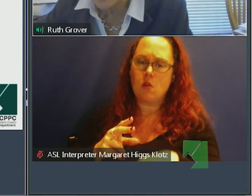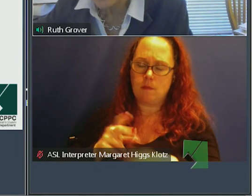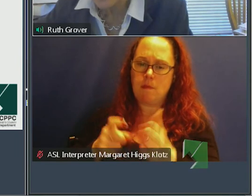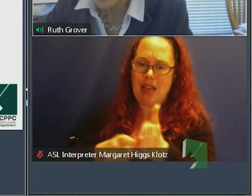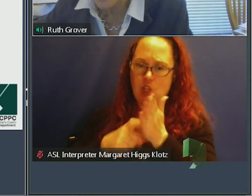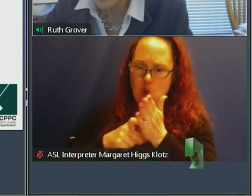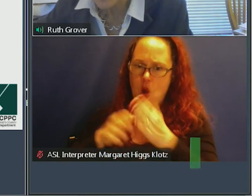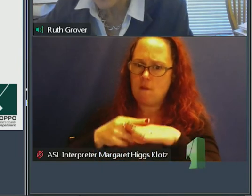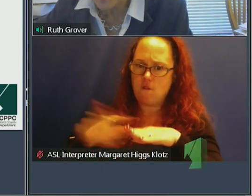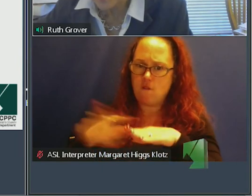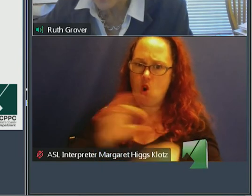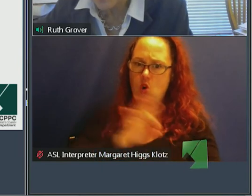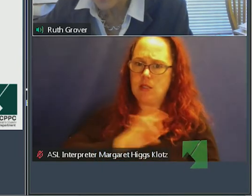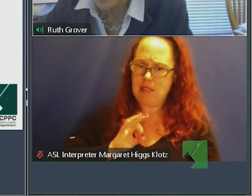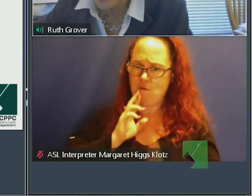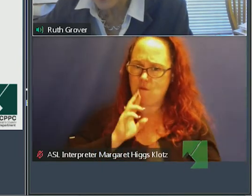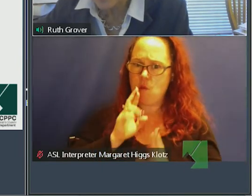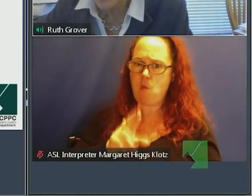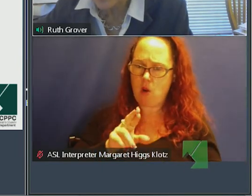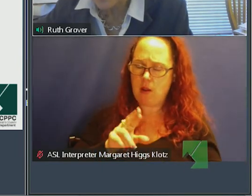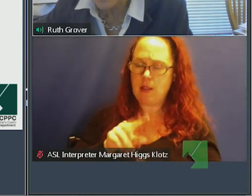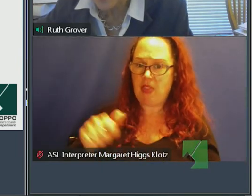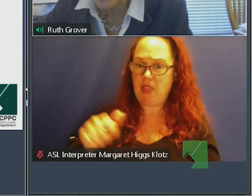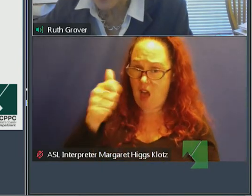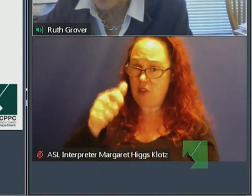but I do know that the others that are completed for site